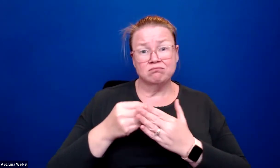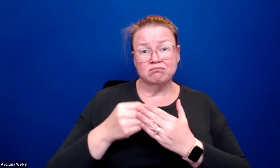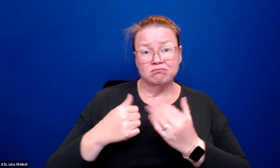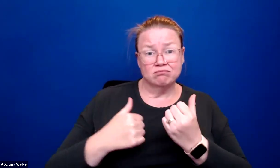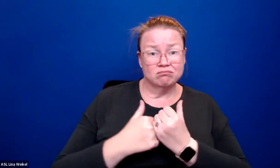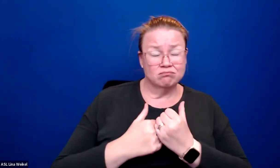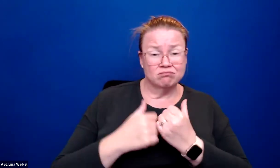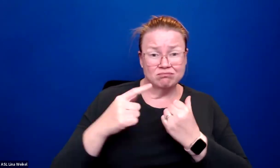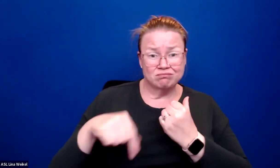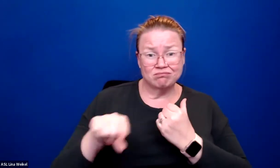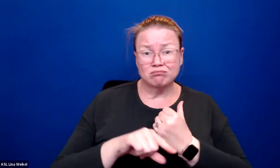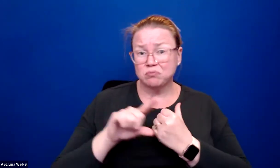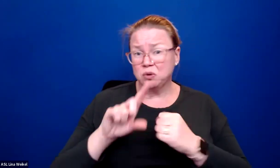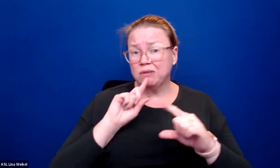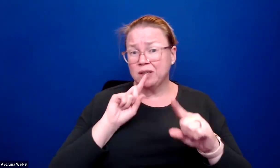Elissa w/ APRIL: Can anybody answer to that?